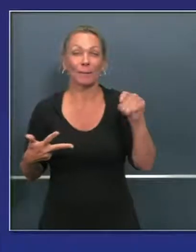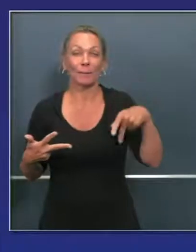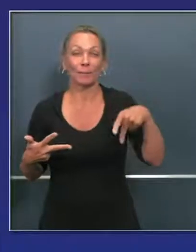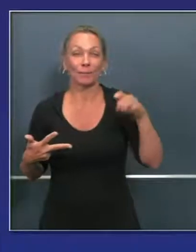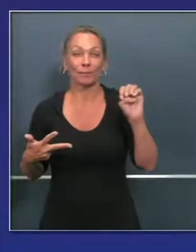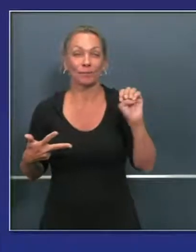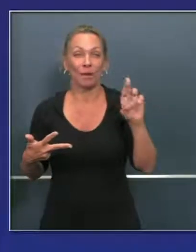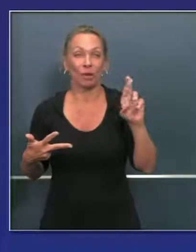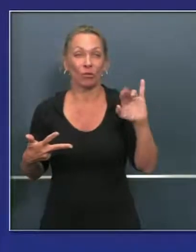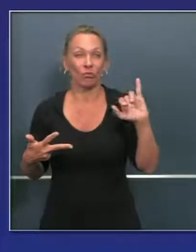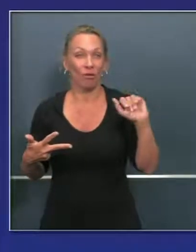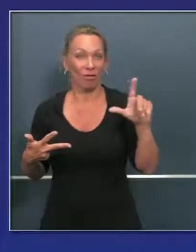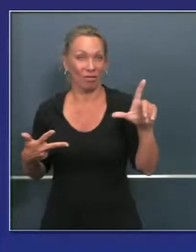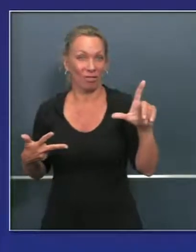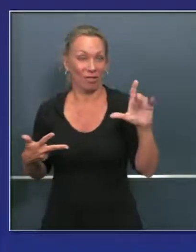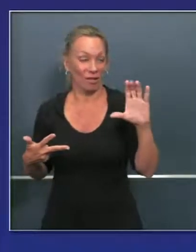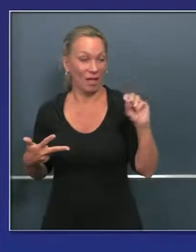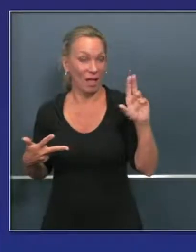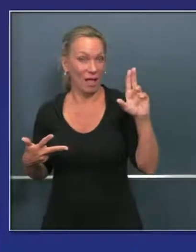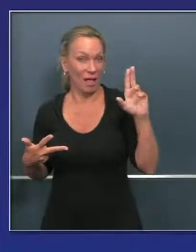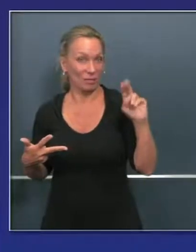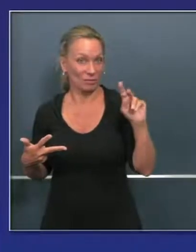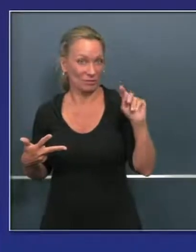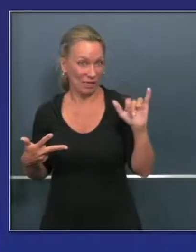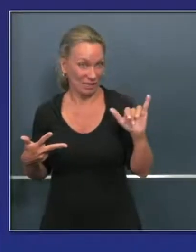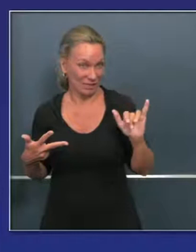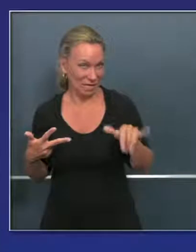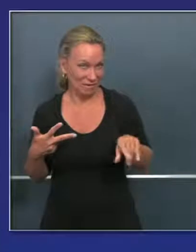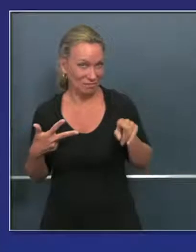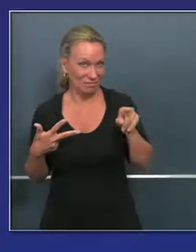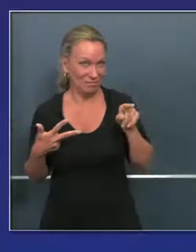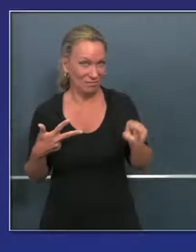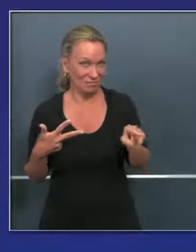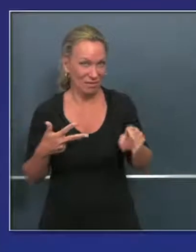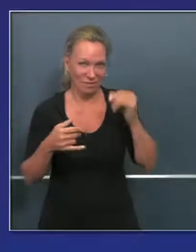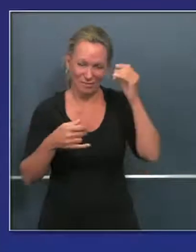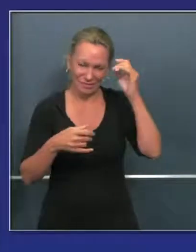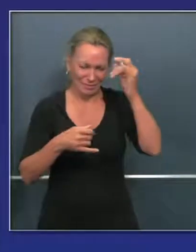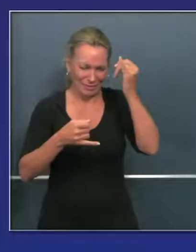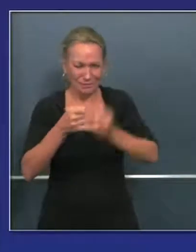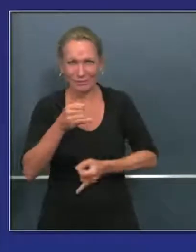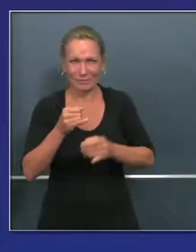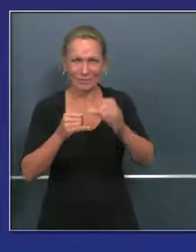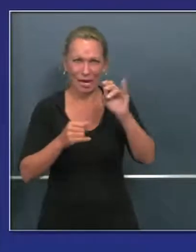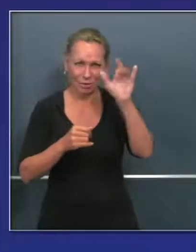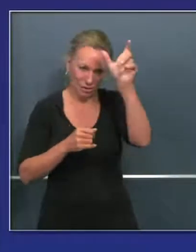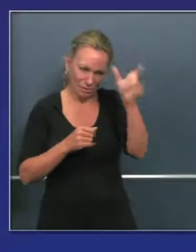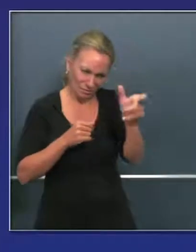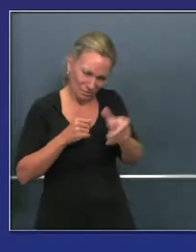that the governor highlighted last Friday of the engagement with Imperial County and really looking